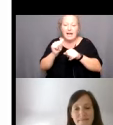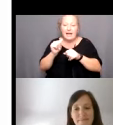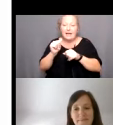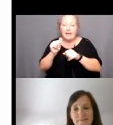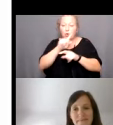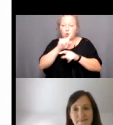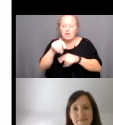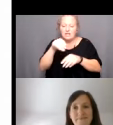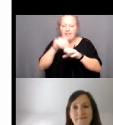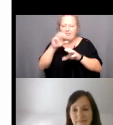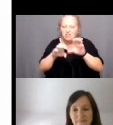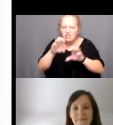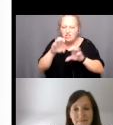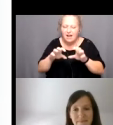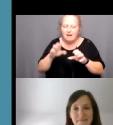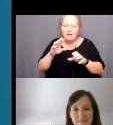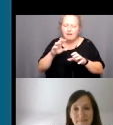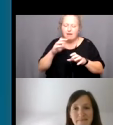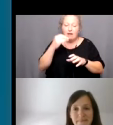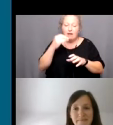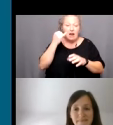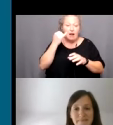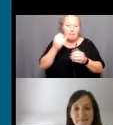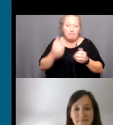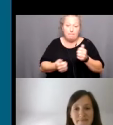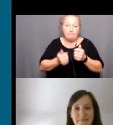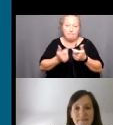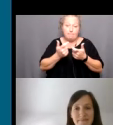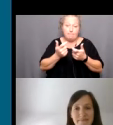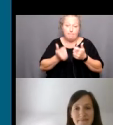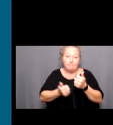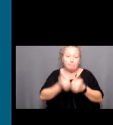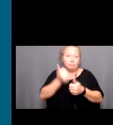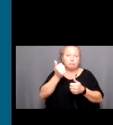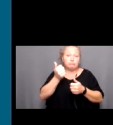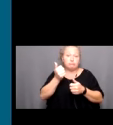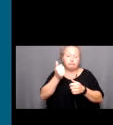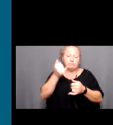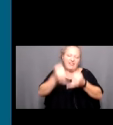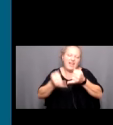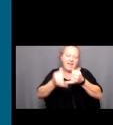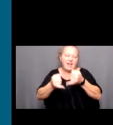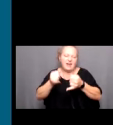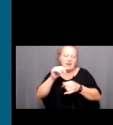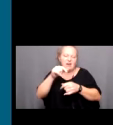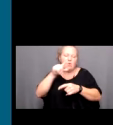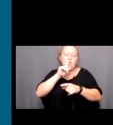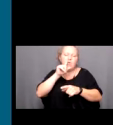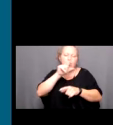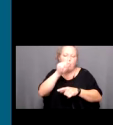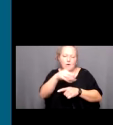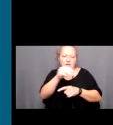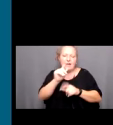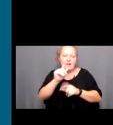But otherwise we'll save the the main discussion for Q. and A. at the end. So really appreciated.